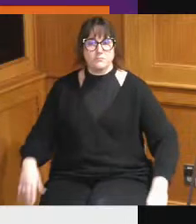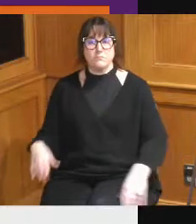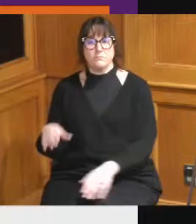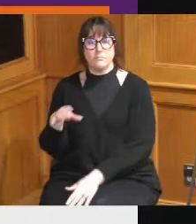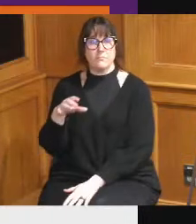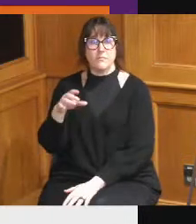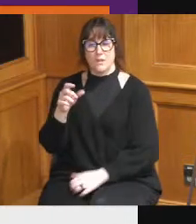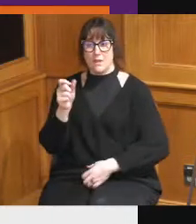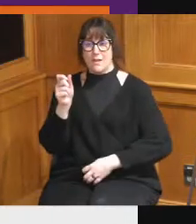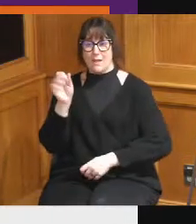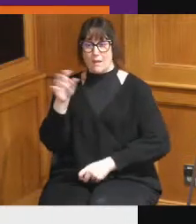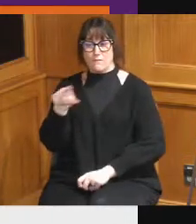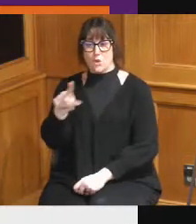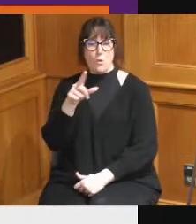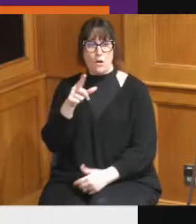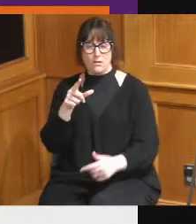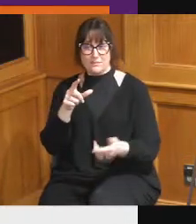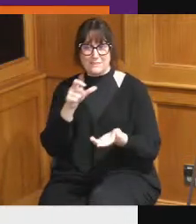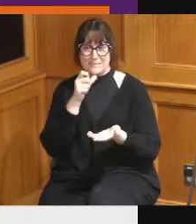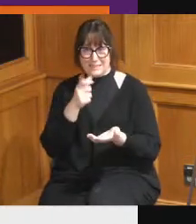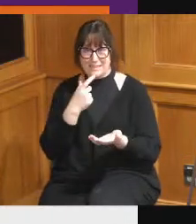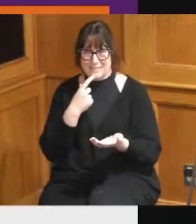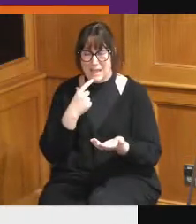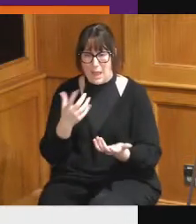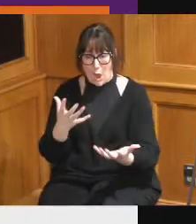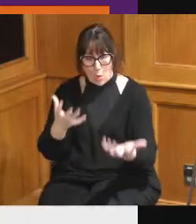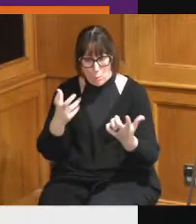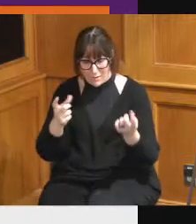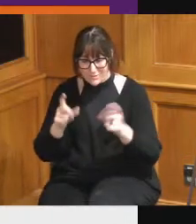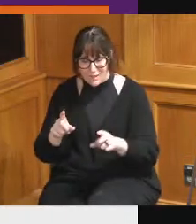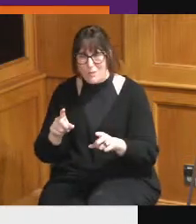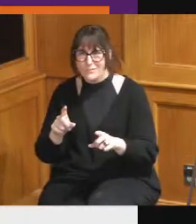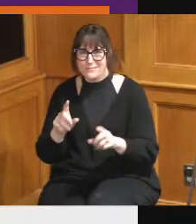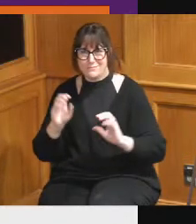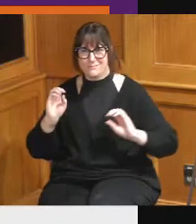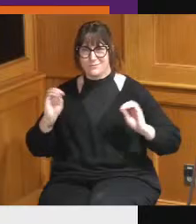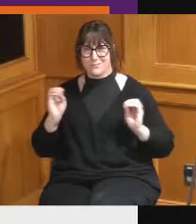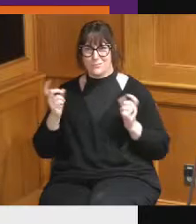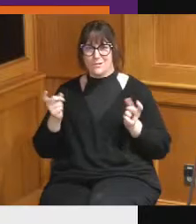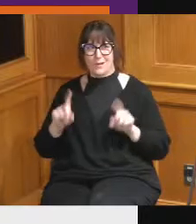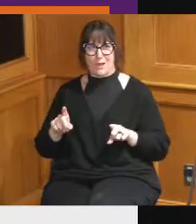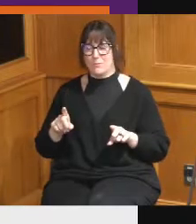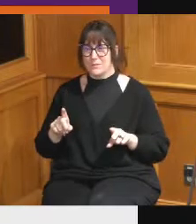housing those things wouldn't have happened like full stop there's no real other possibility in the